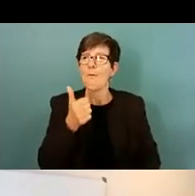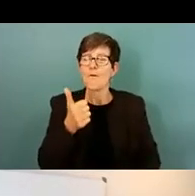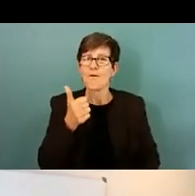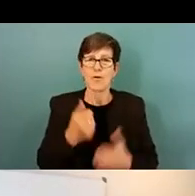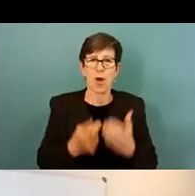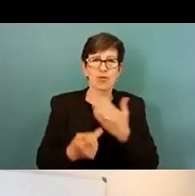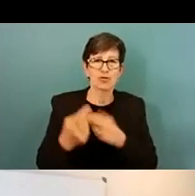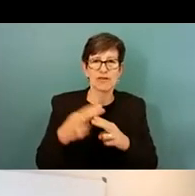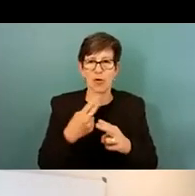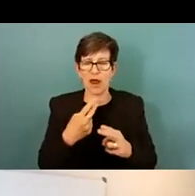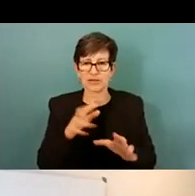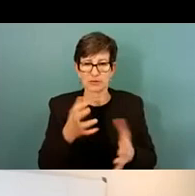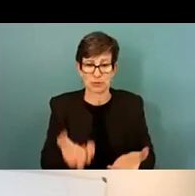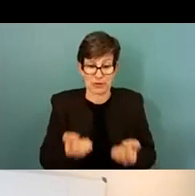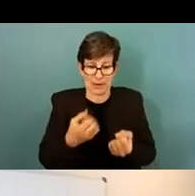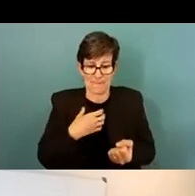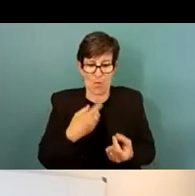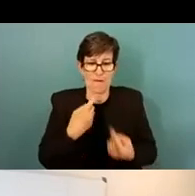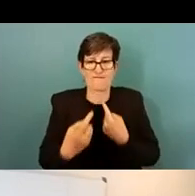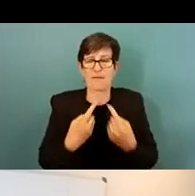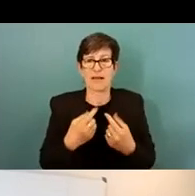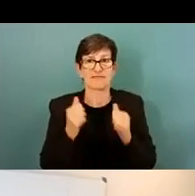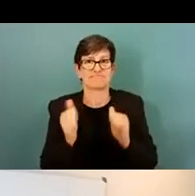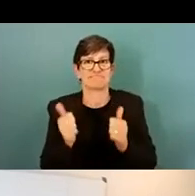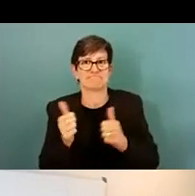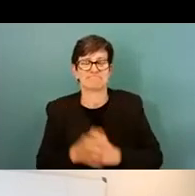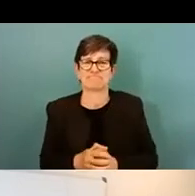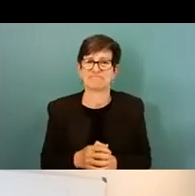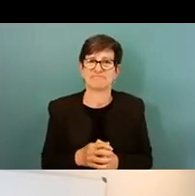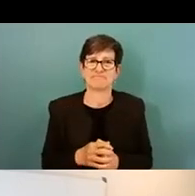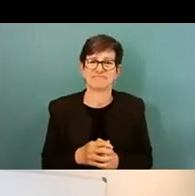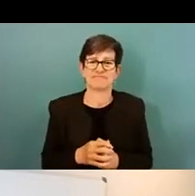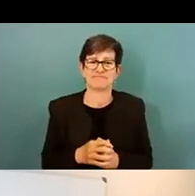where appropriate. That's a great outcome as well. So I'm going to draw a line under